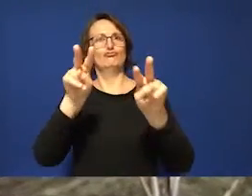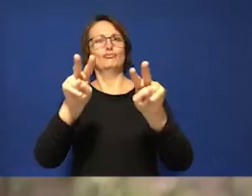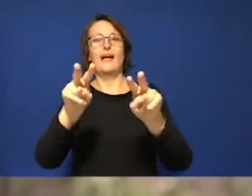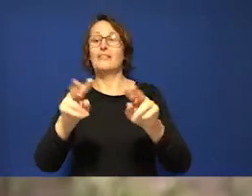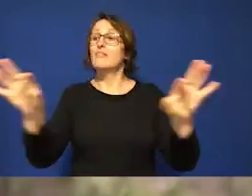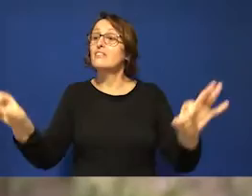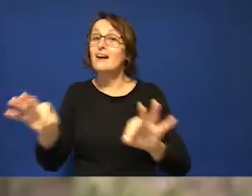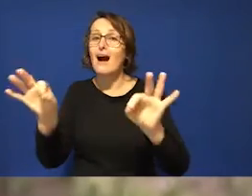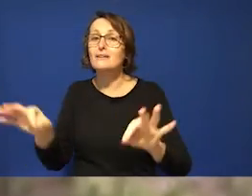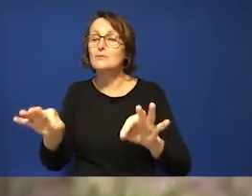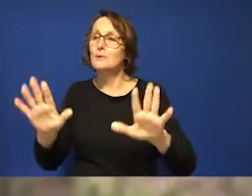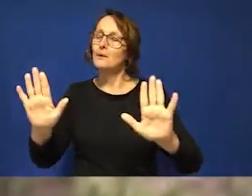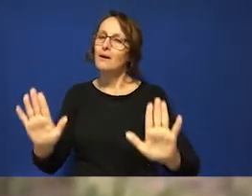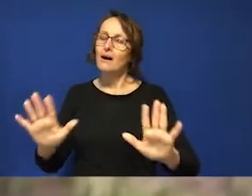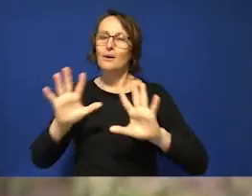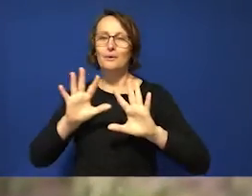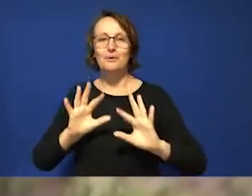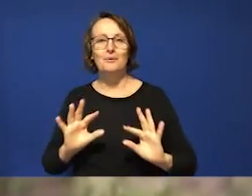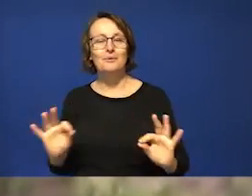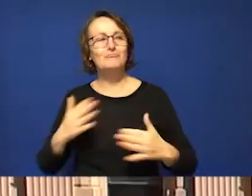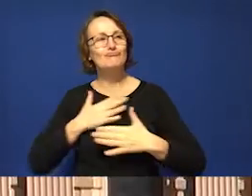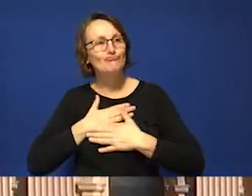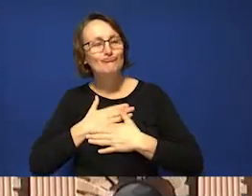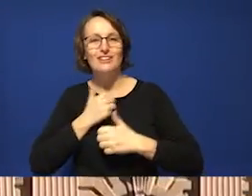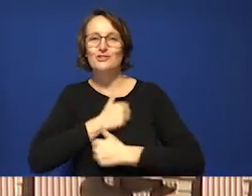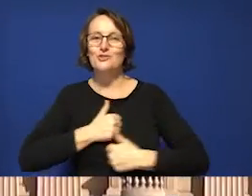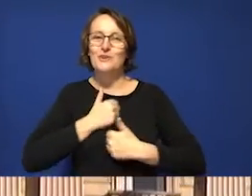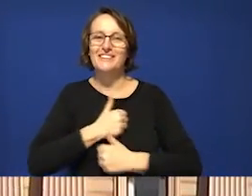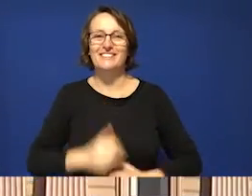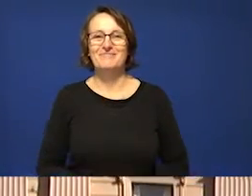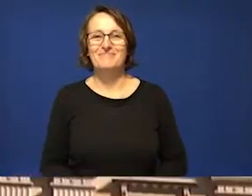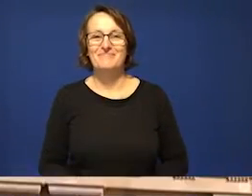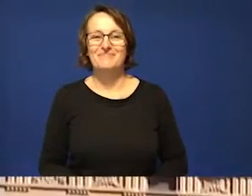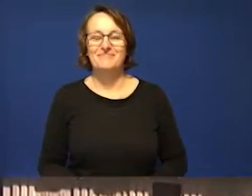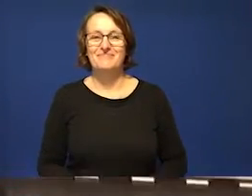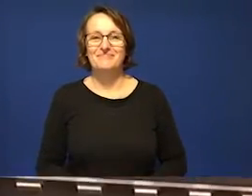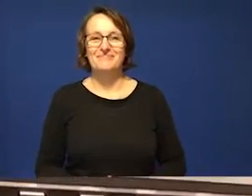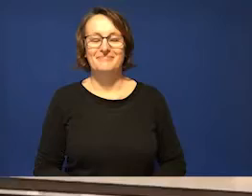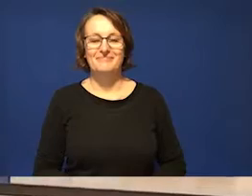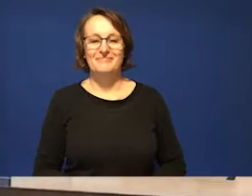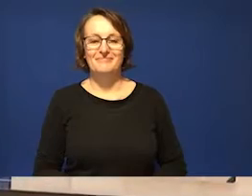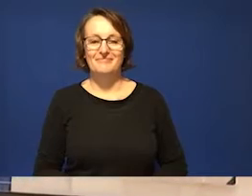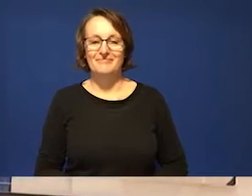which is a sort of much more pleasurable thing to be. It's interesting the tour. One of the really interesting elements